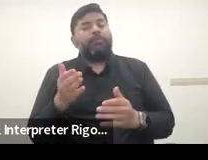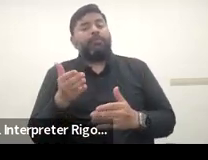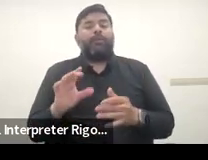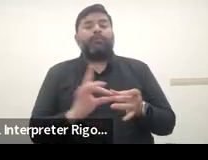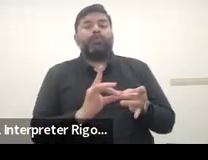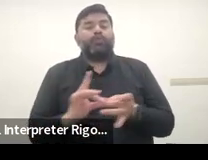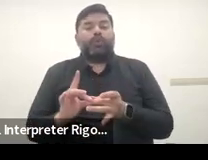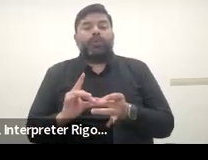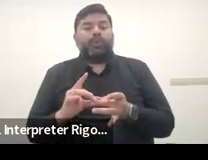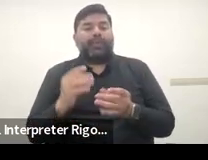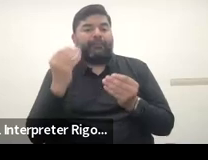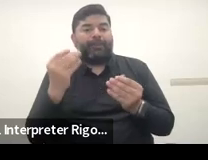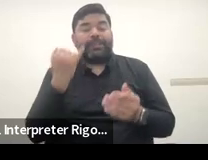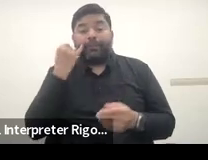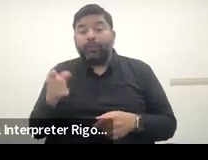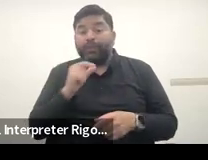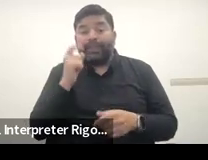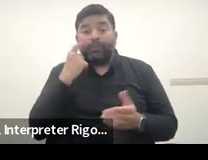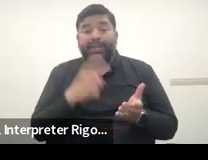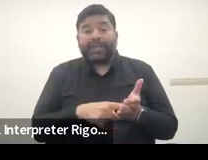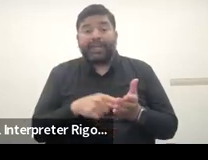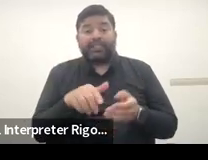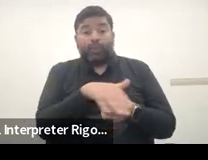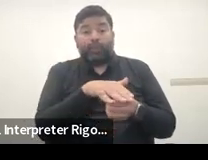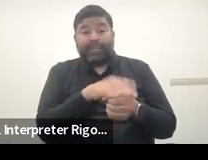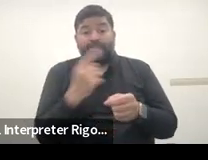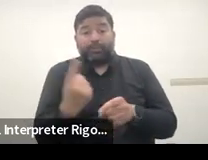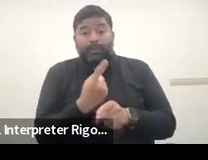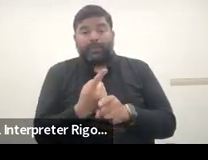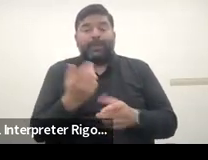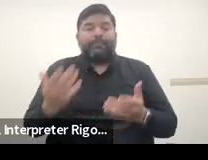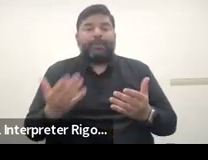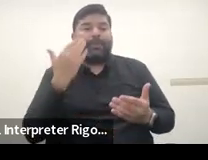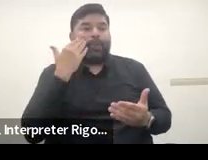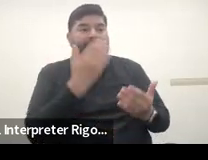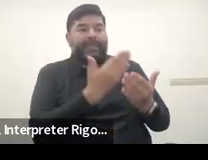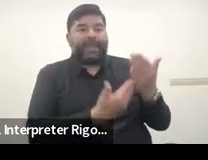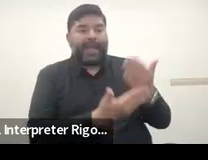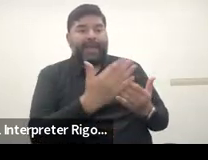recognize for example the location then maybe knowing the hands helps you— the handshape